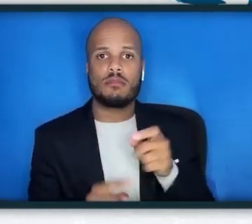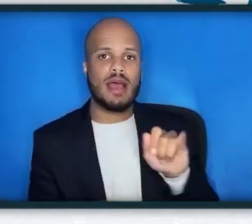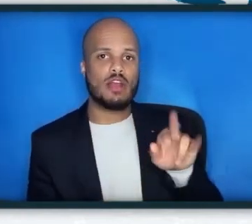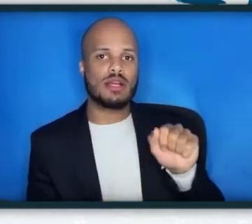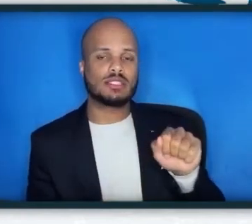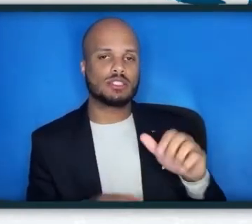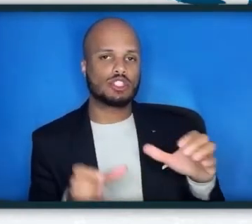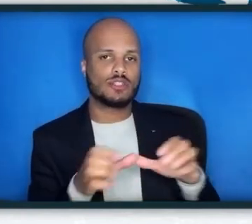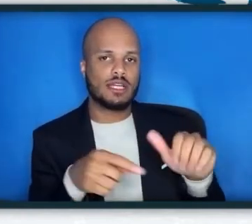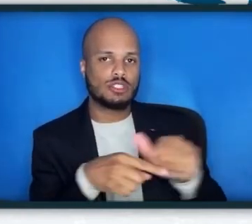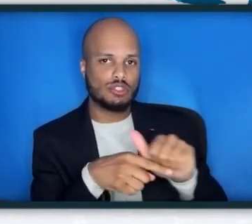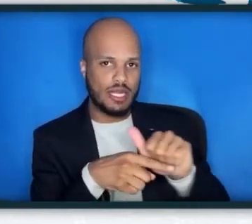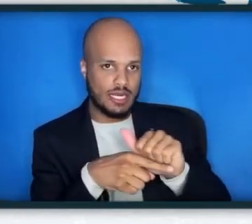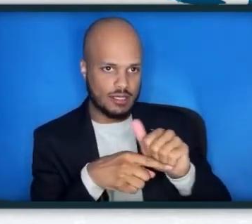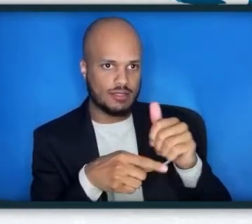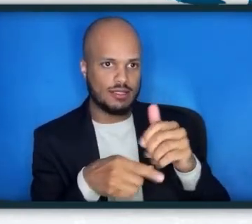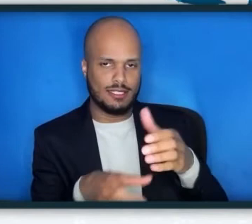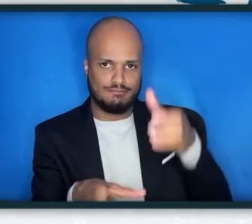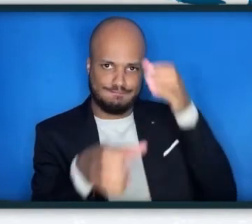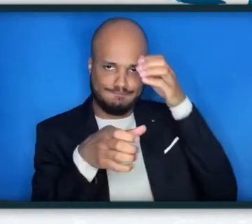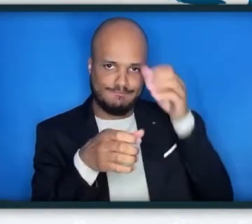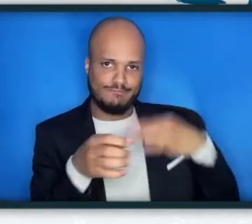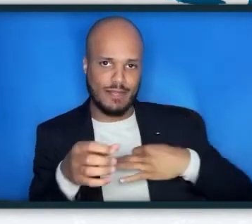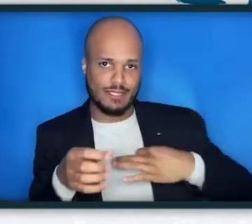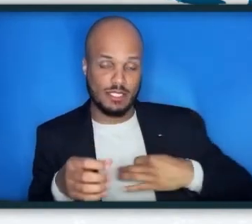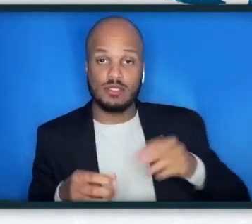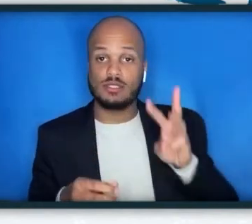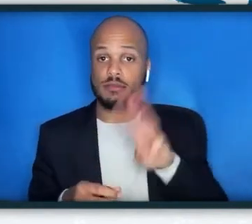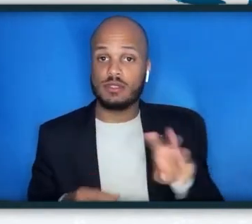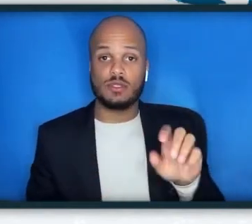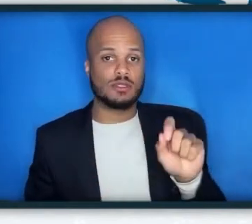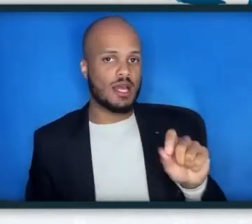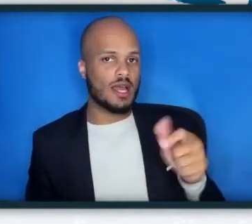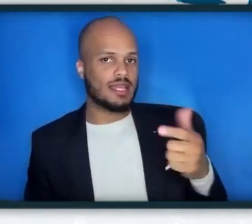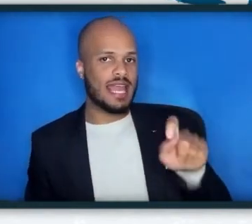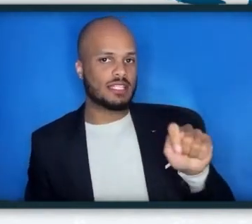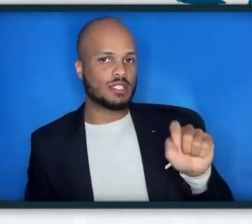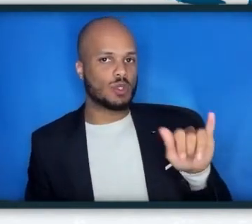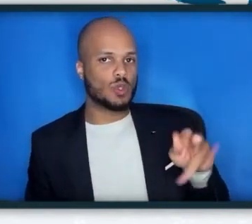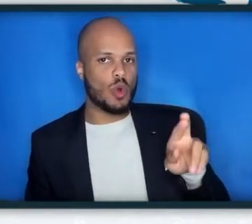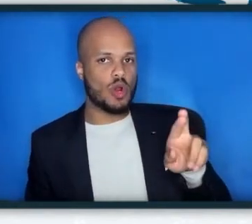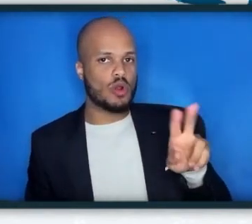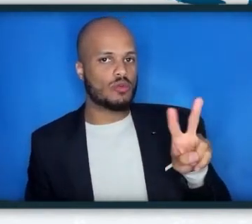volunteers at www.getyourrefund.org.